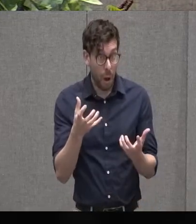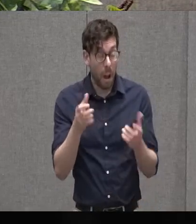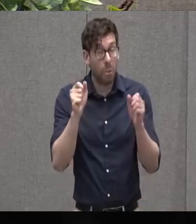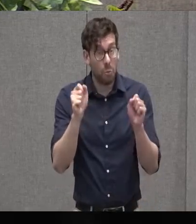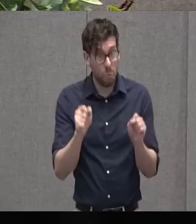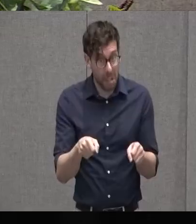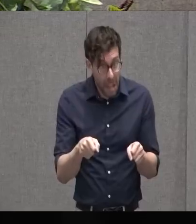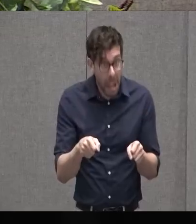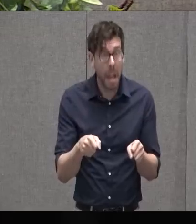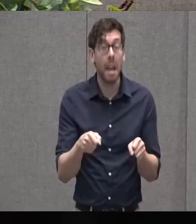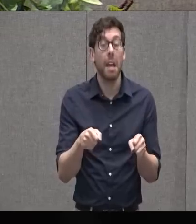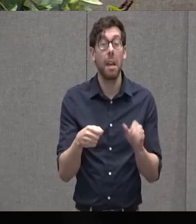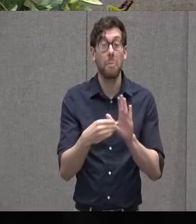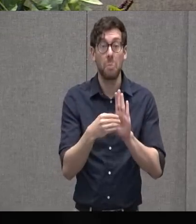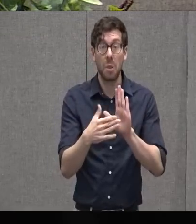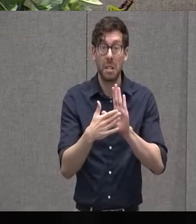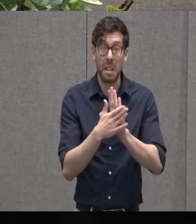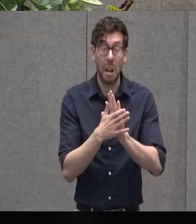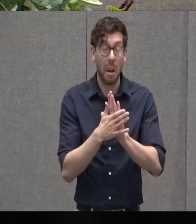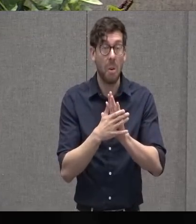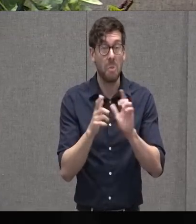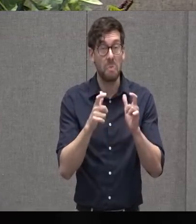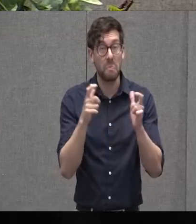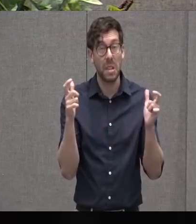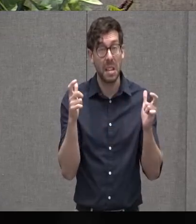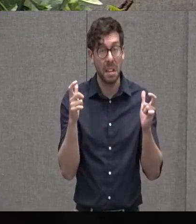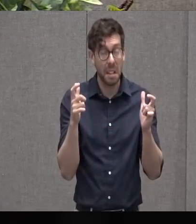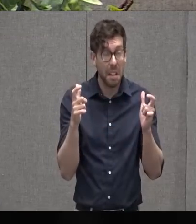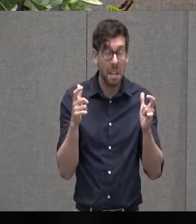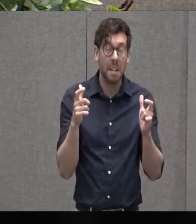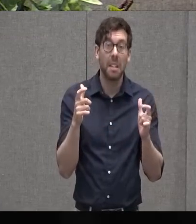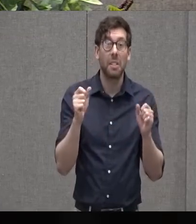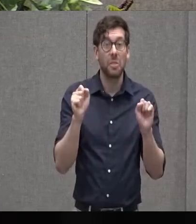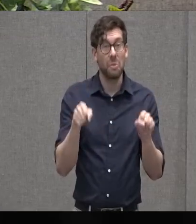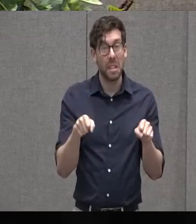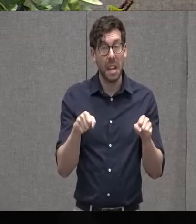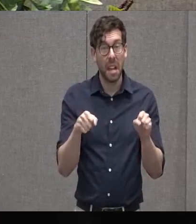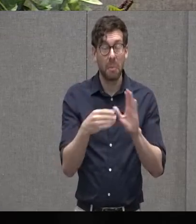You can make $5 bills, $10 bills, $20 bills,